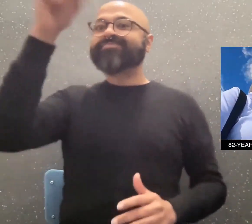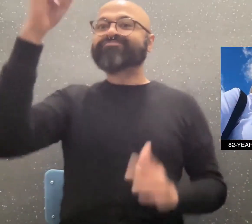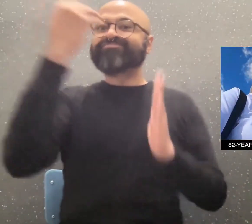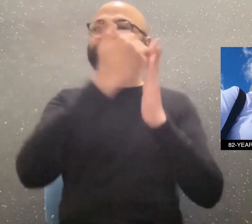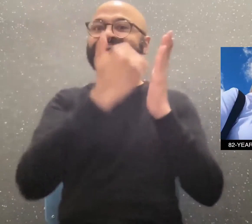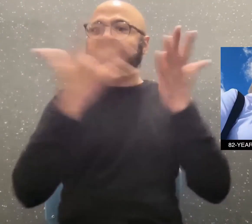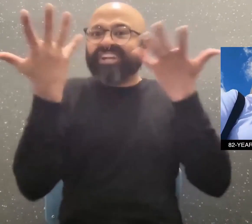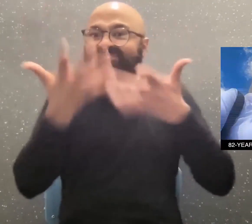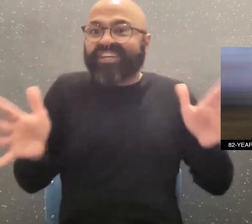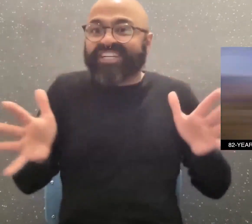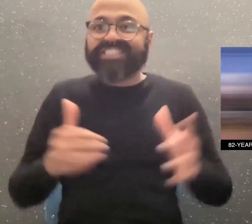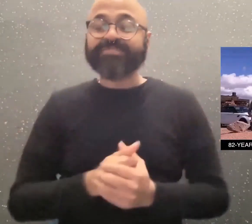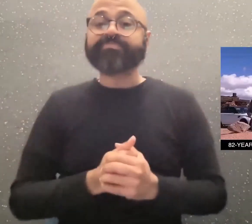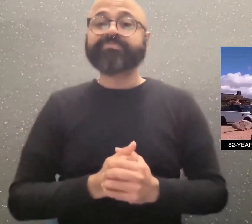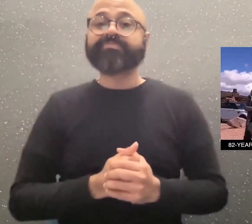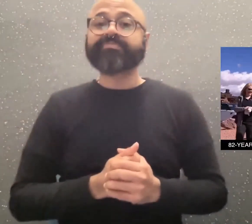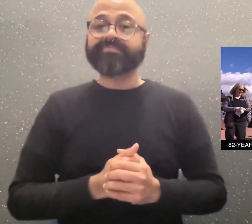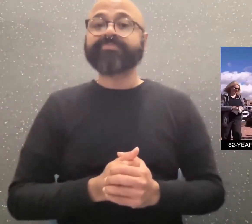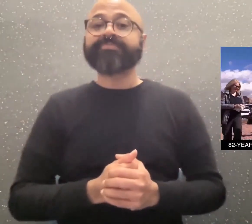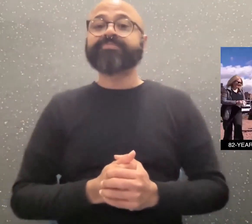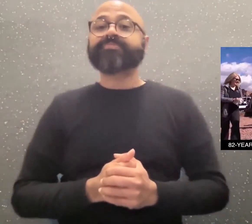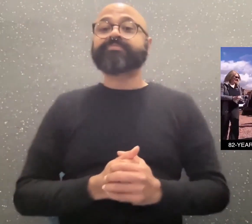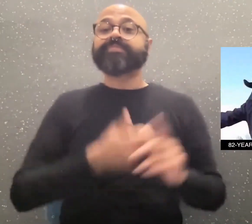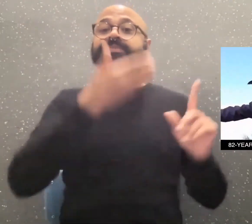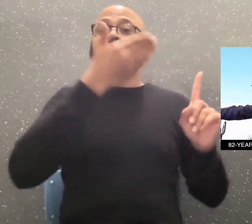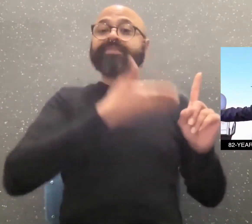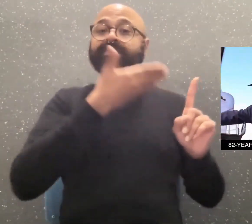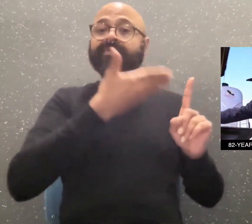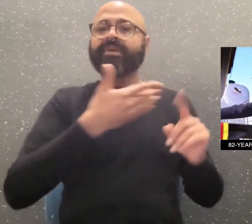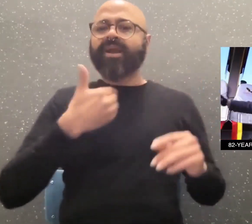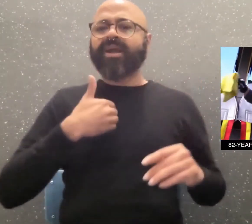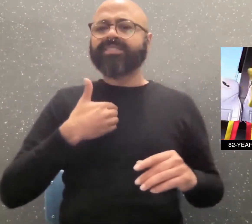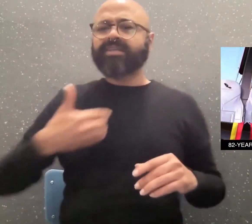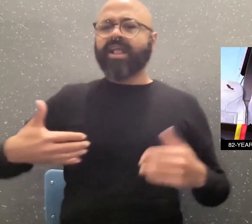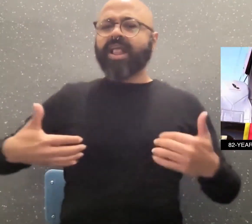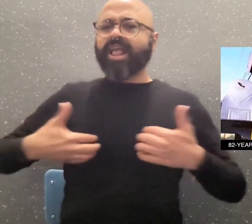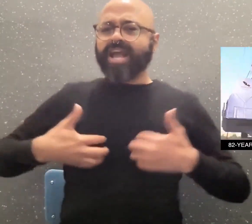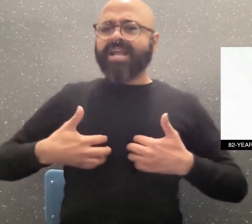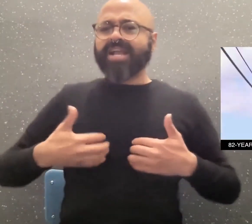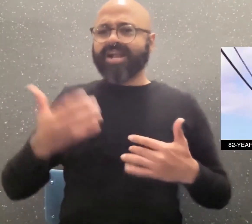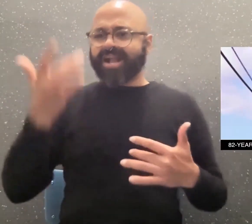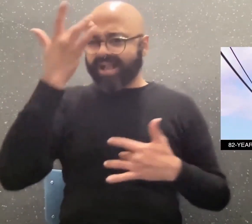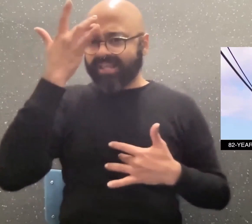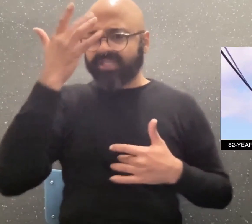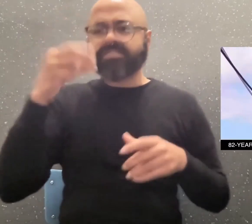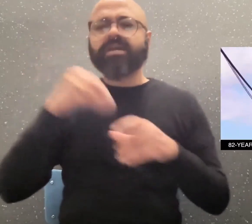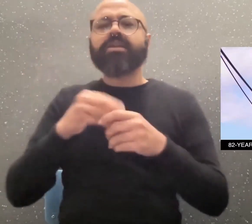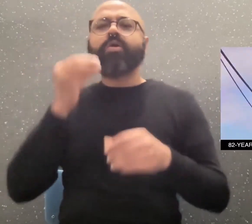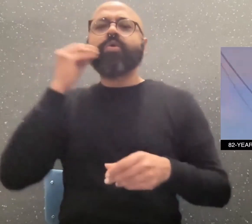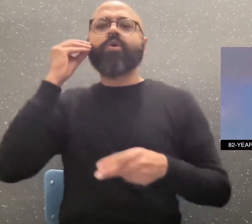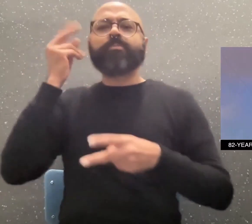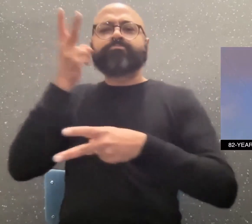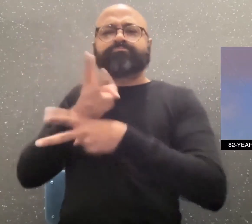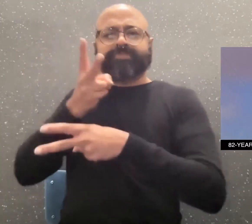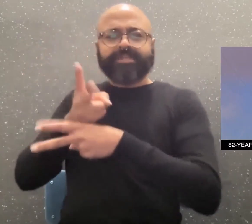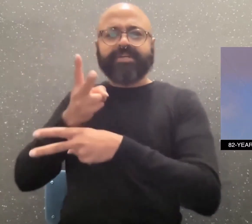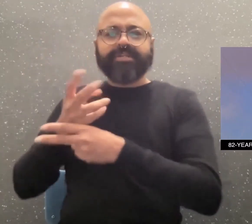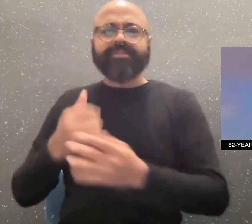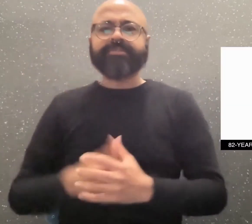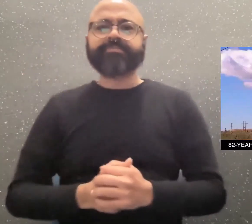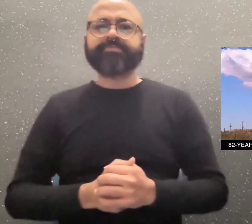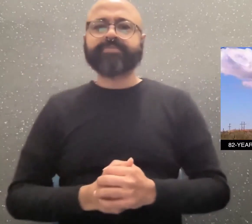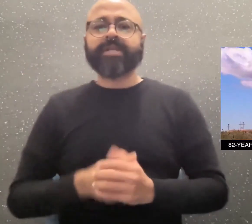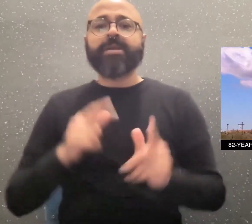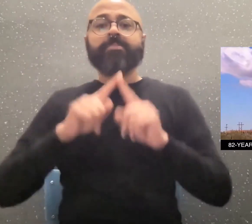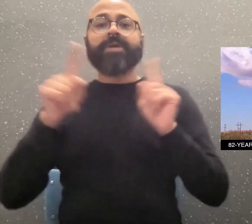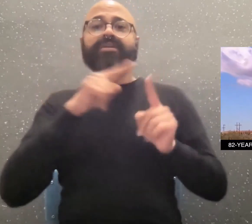off the final item on her bucket list Kling has a long illness and is in hospice care but